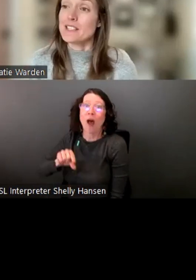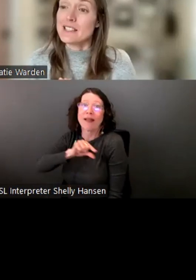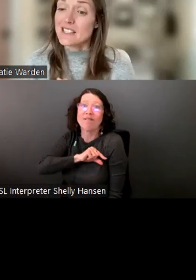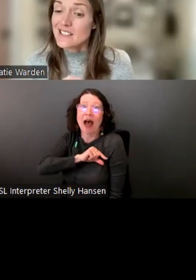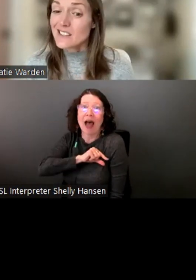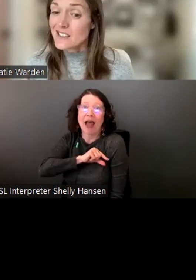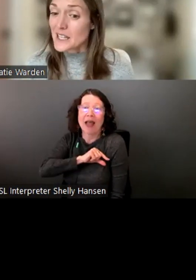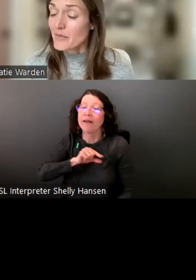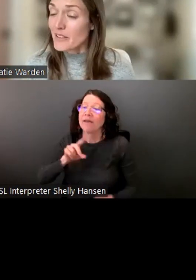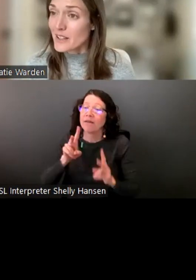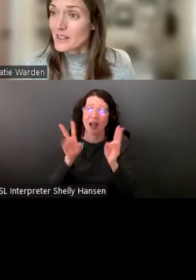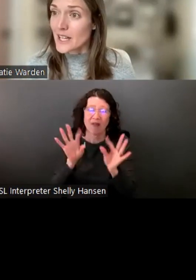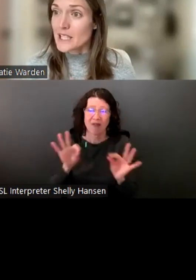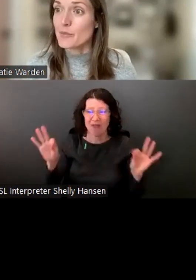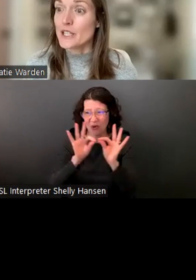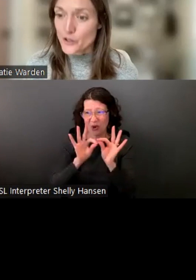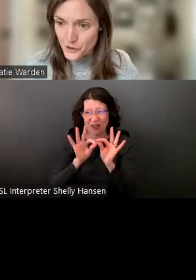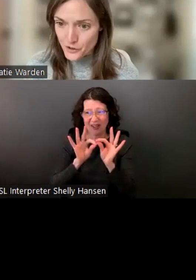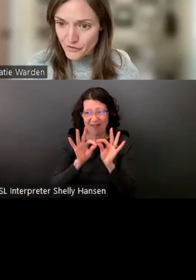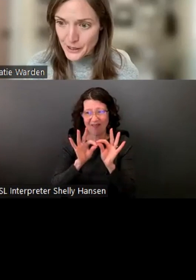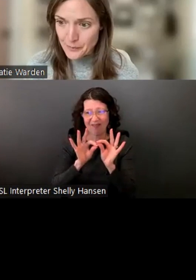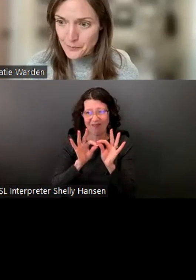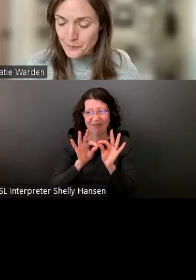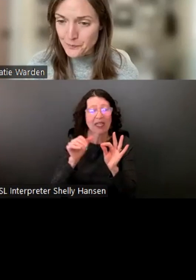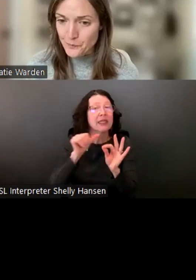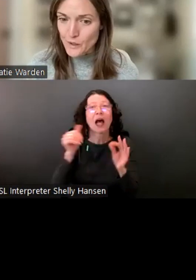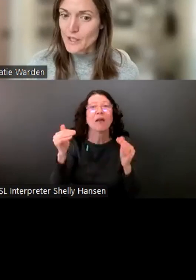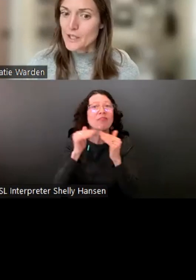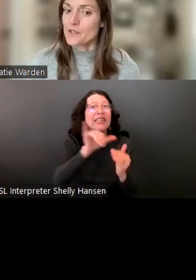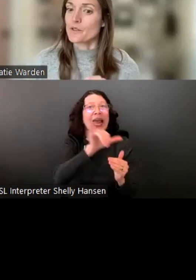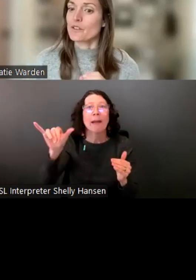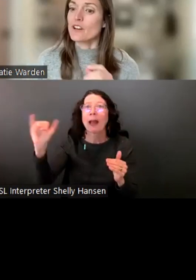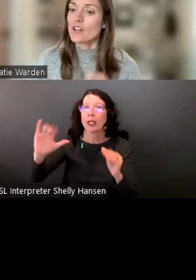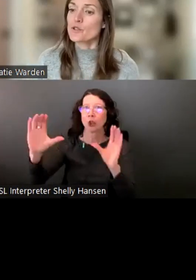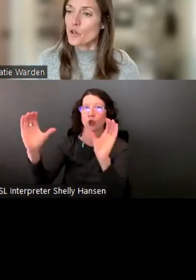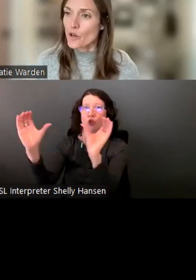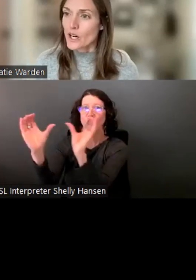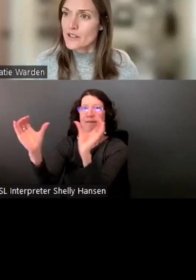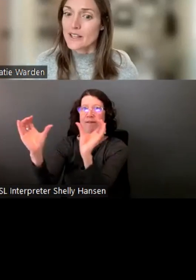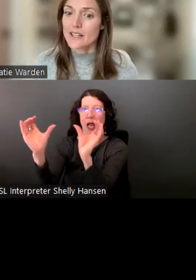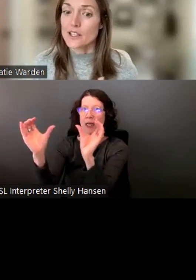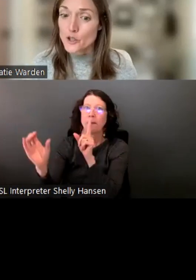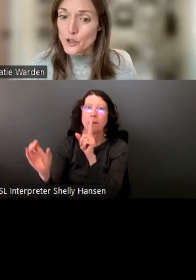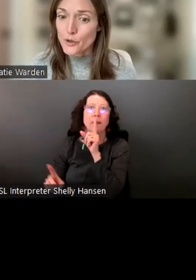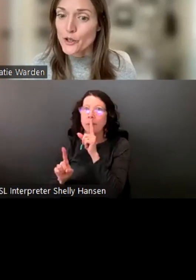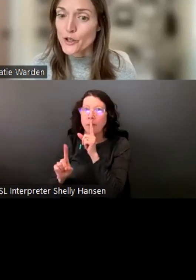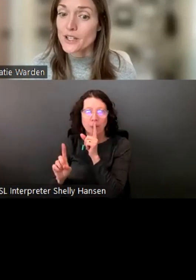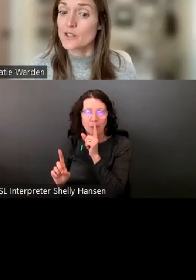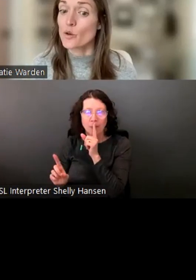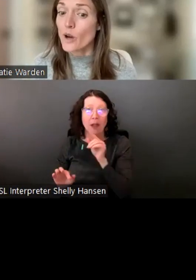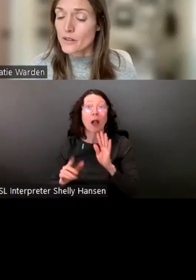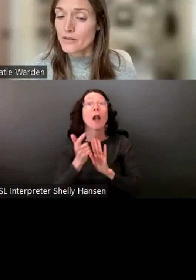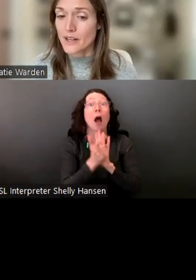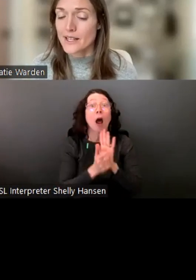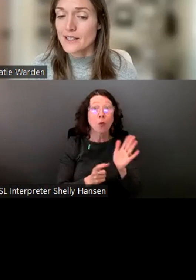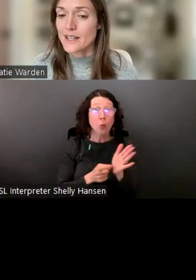This isn't the same thing as being certified. So the law is requiring that an interpreter is qualified